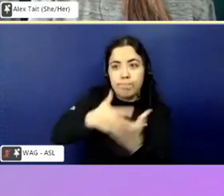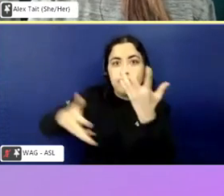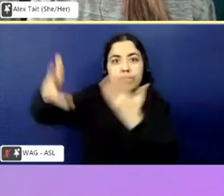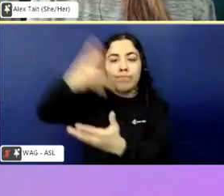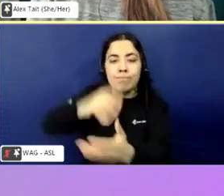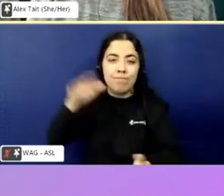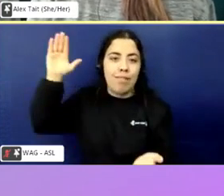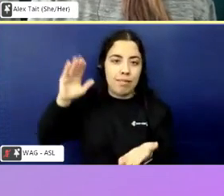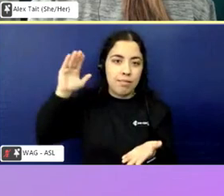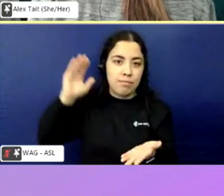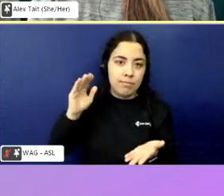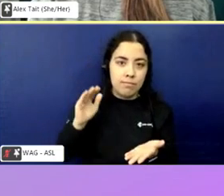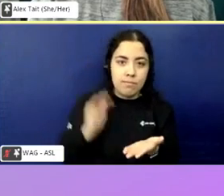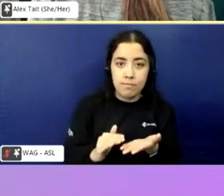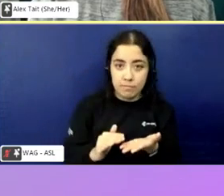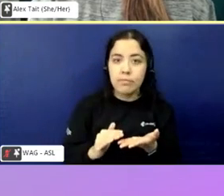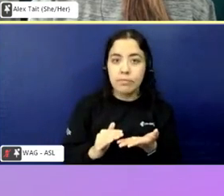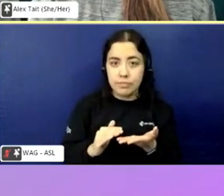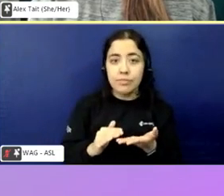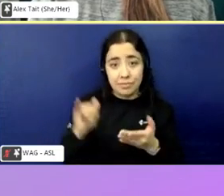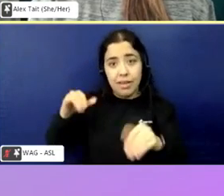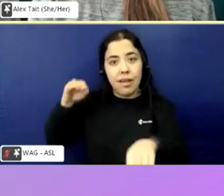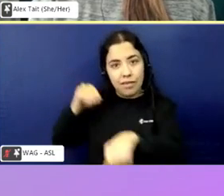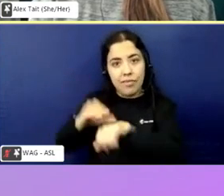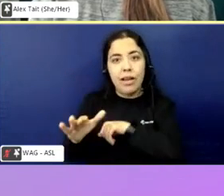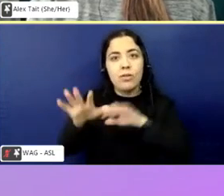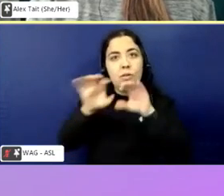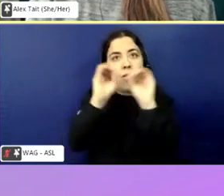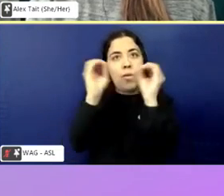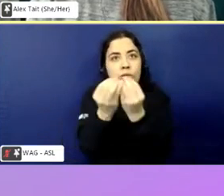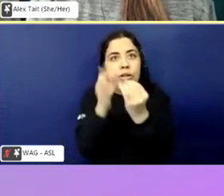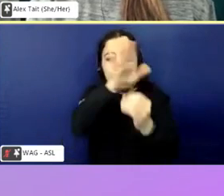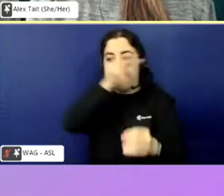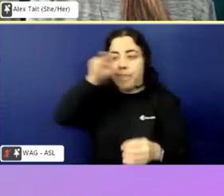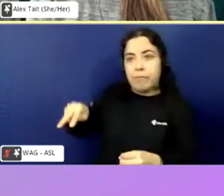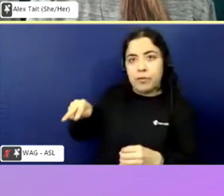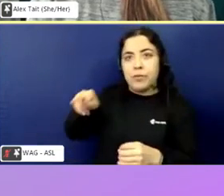we call intergenerational contact. Meaning different age groups are less socially